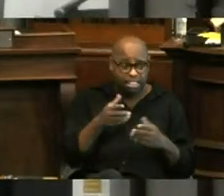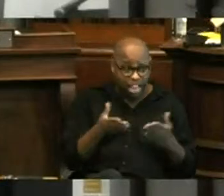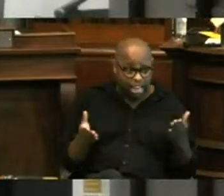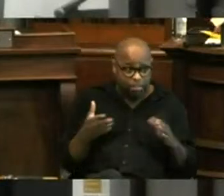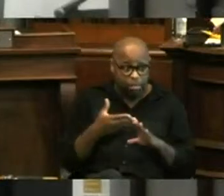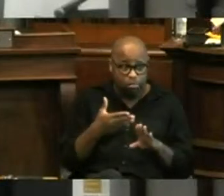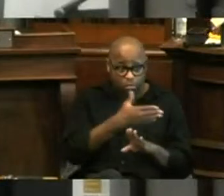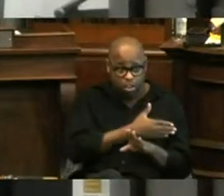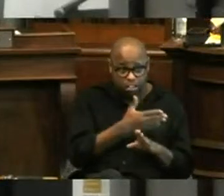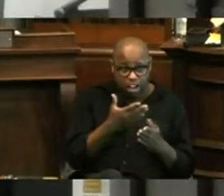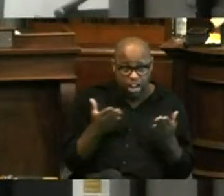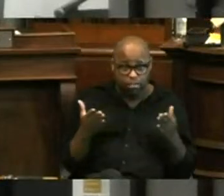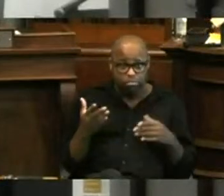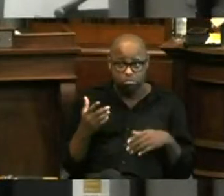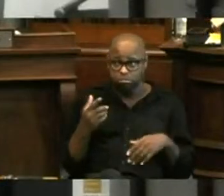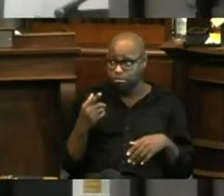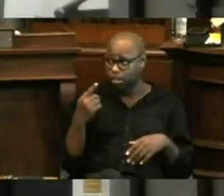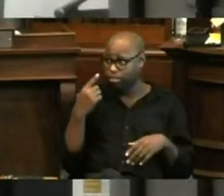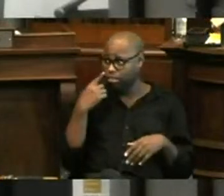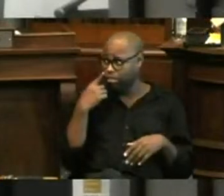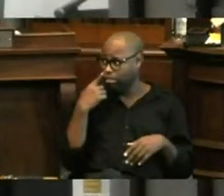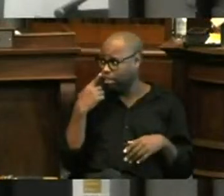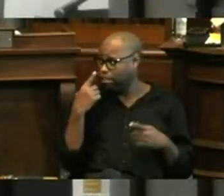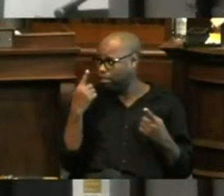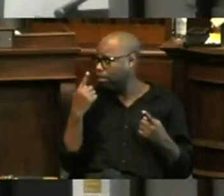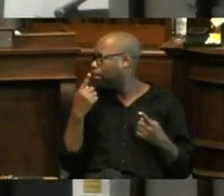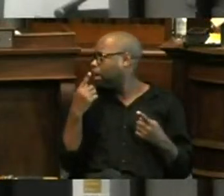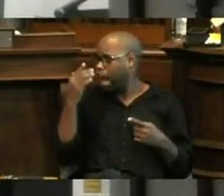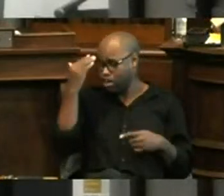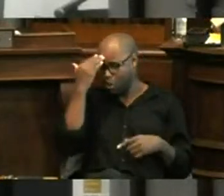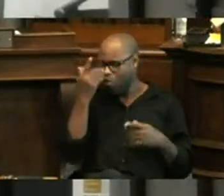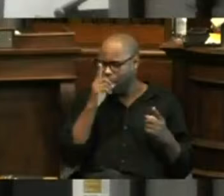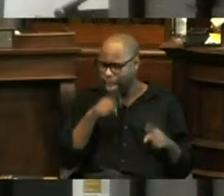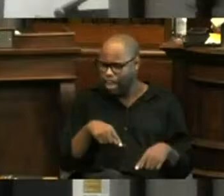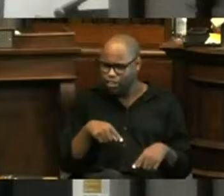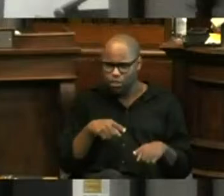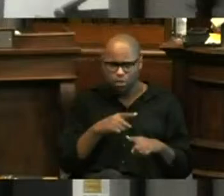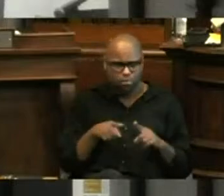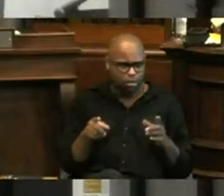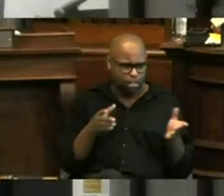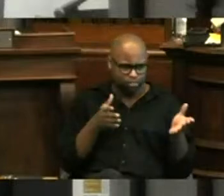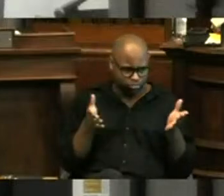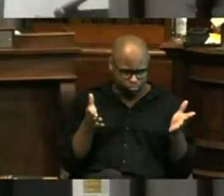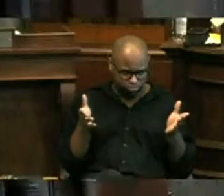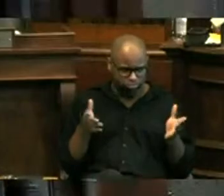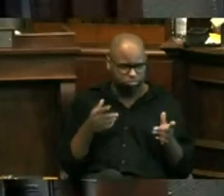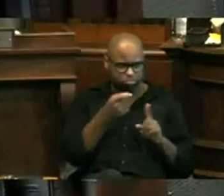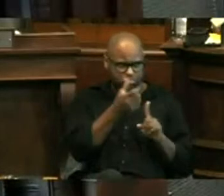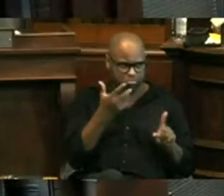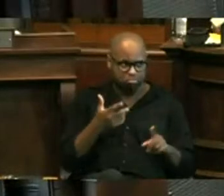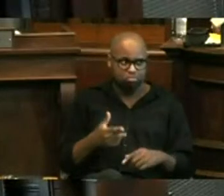administration talk briefly about what the change is between this item and the previous item